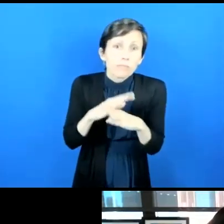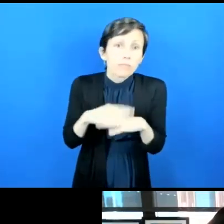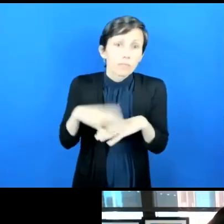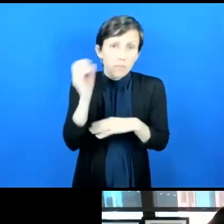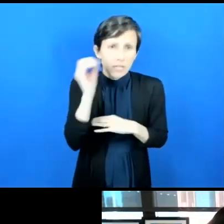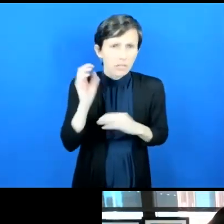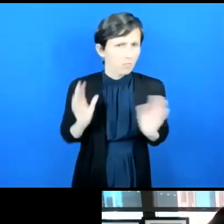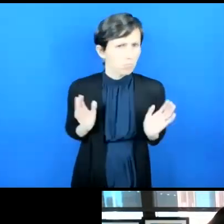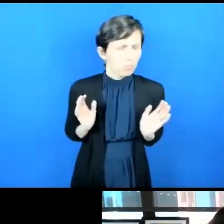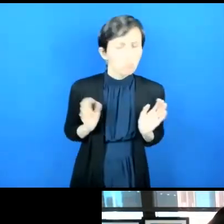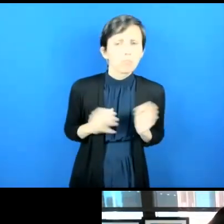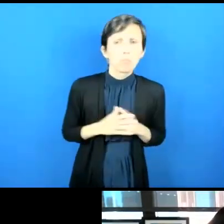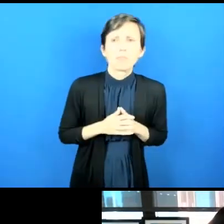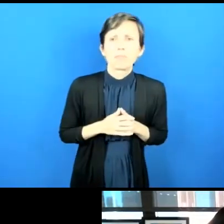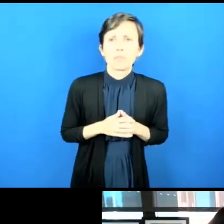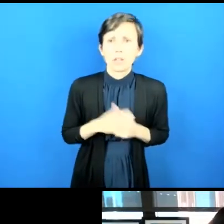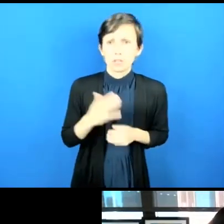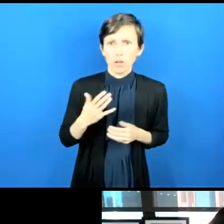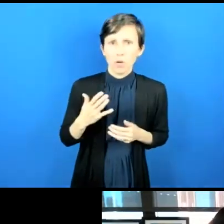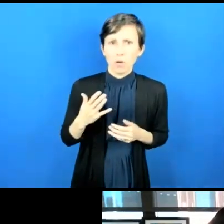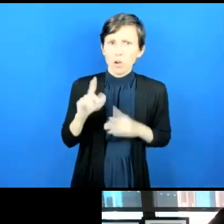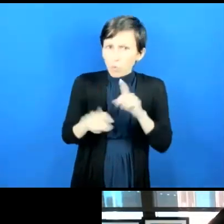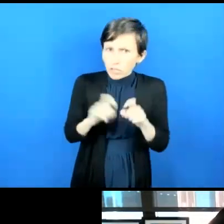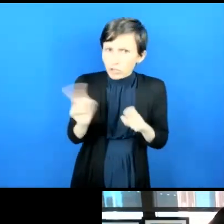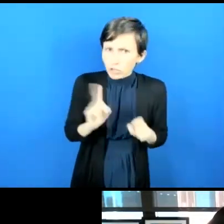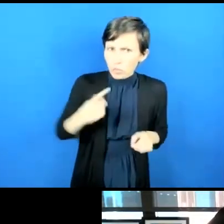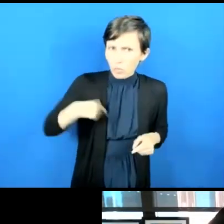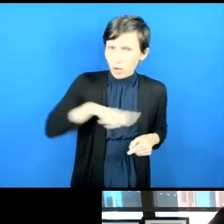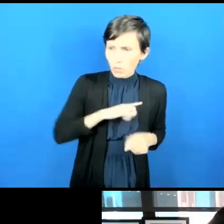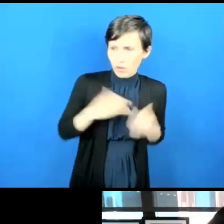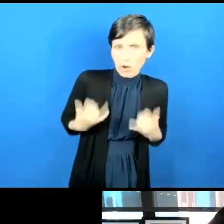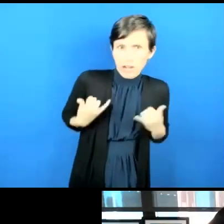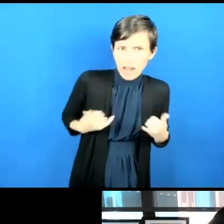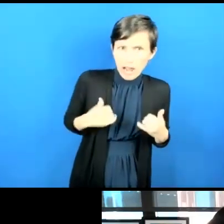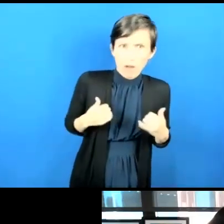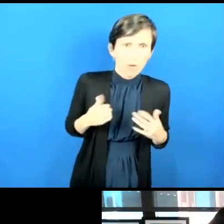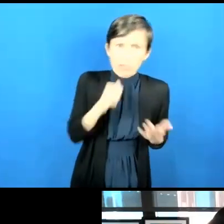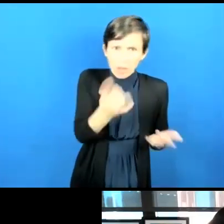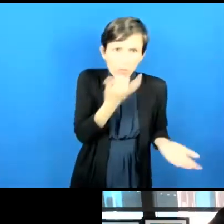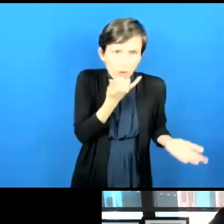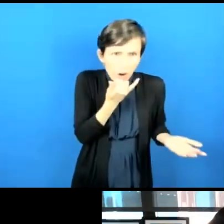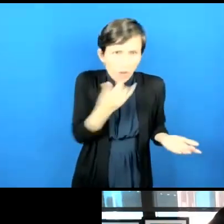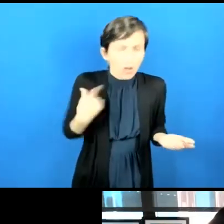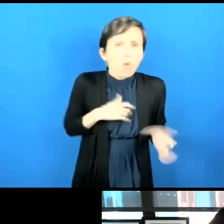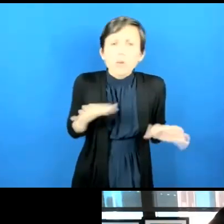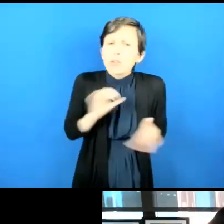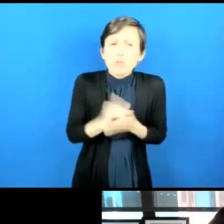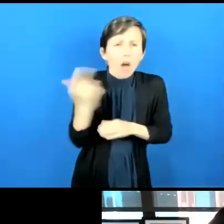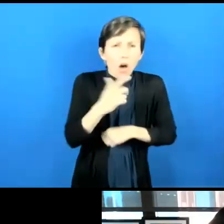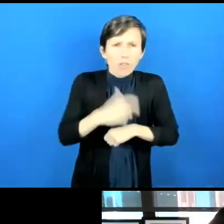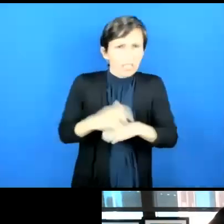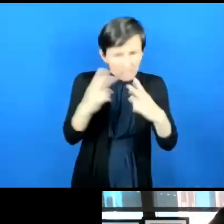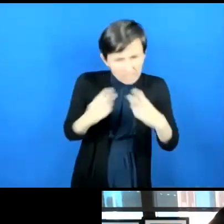where we are in DEI is not wrong. We should always be questioning that. We do that all the time as a part of our commitment